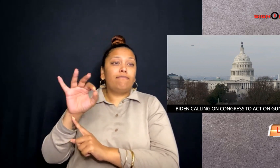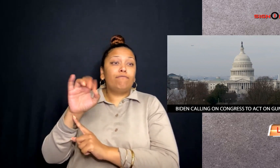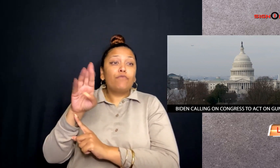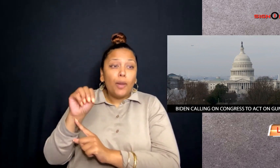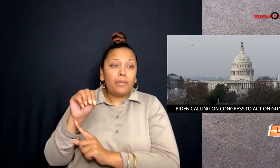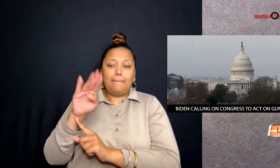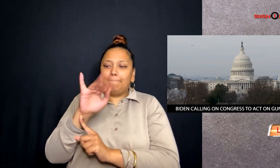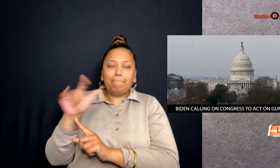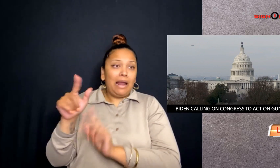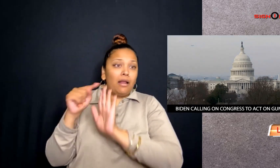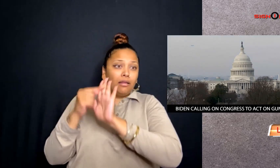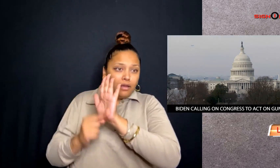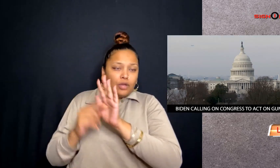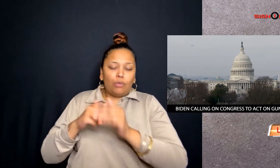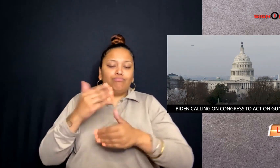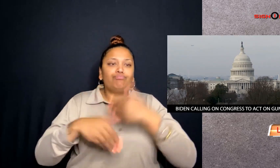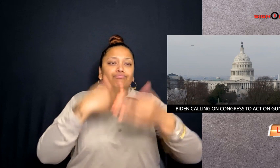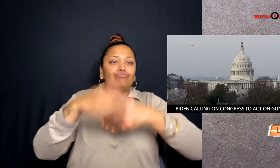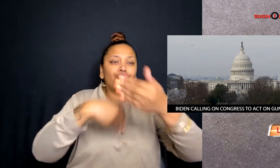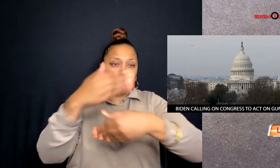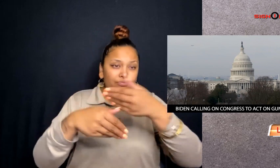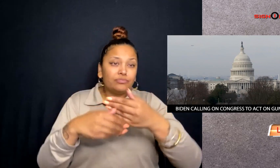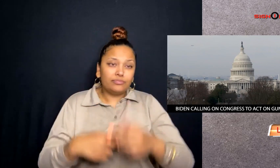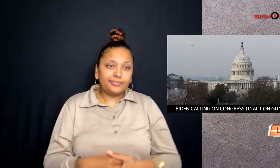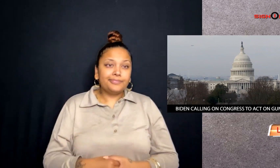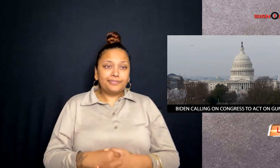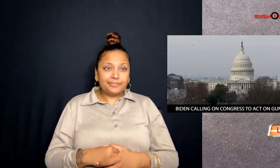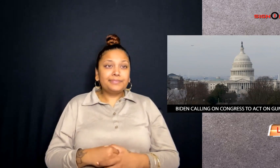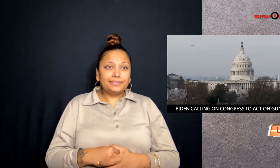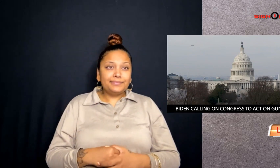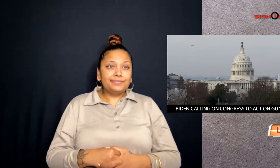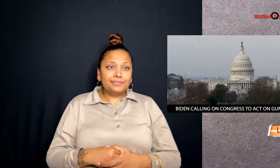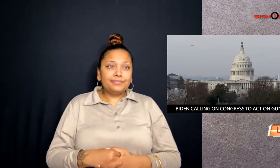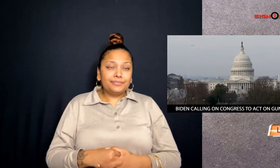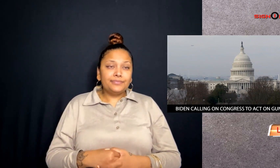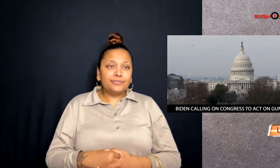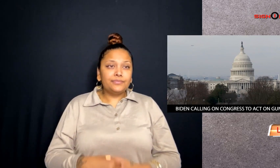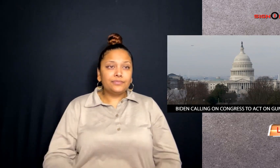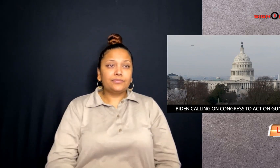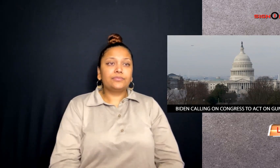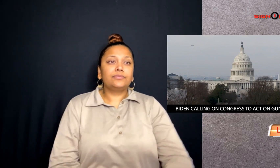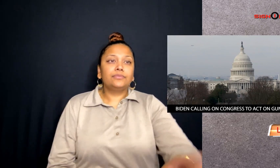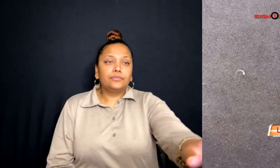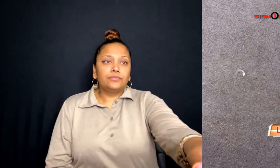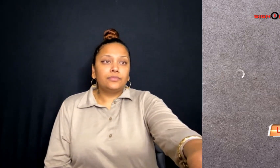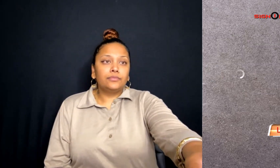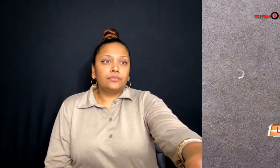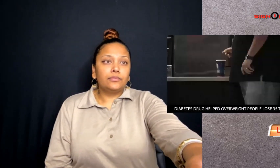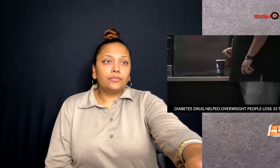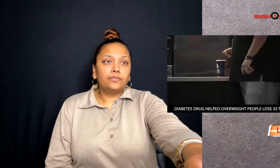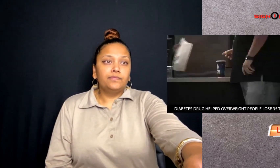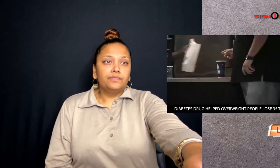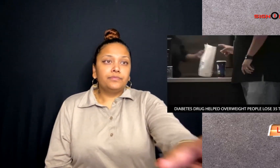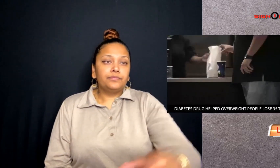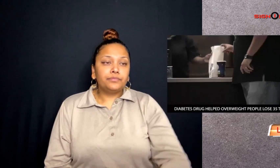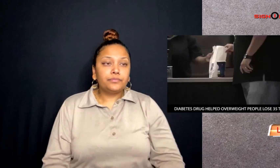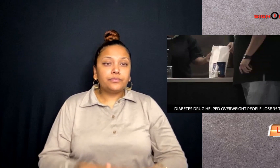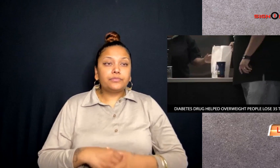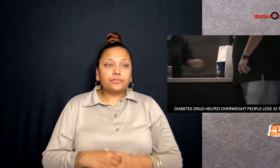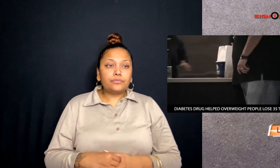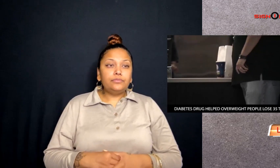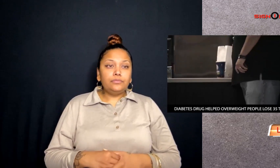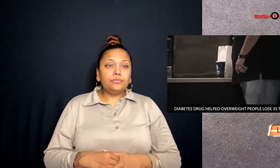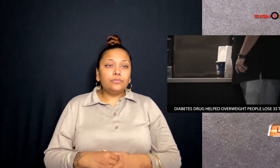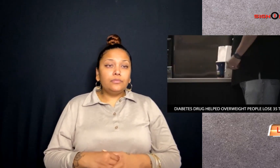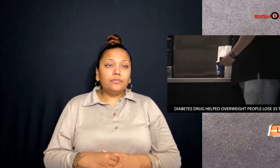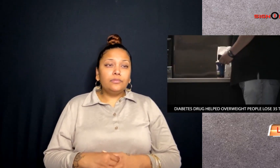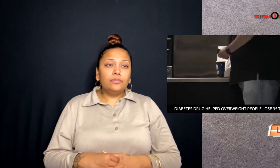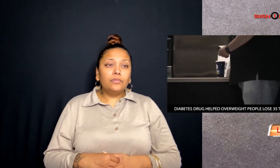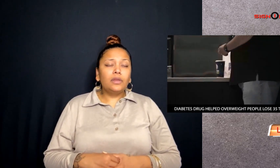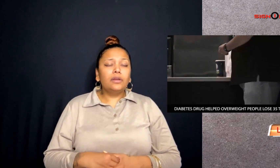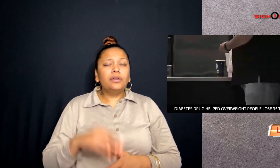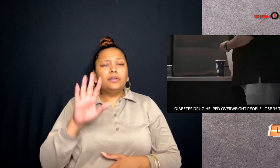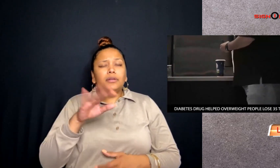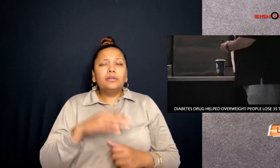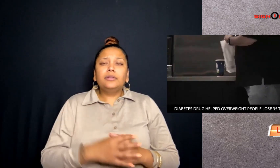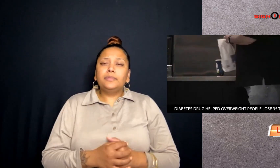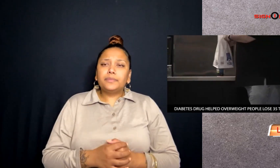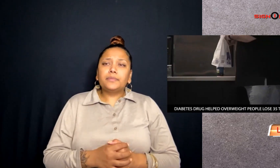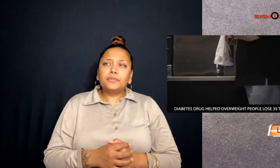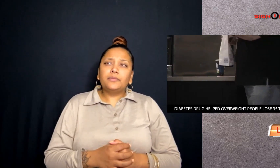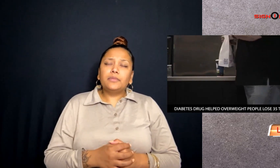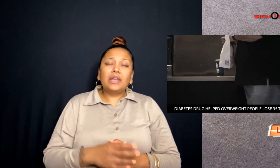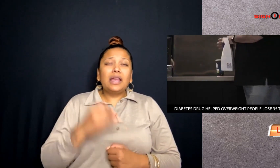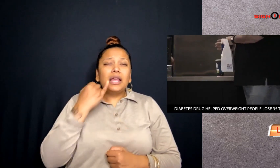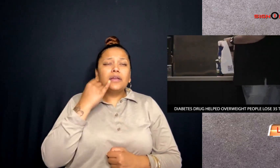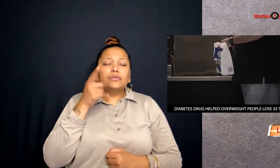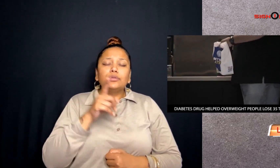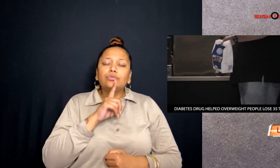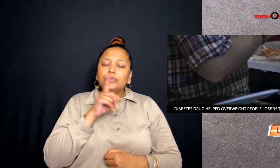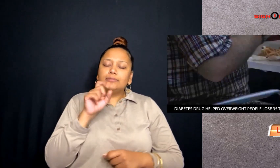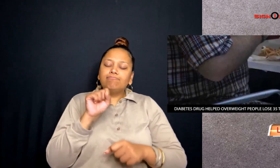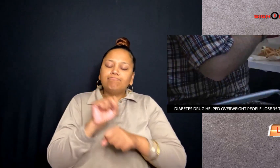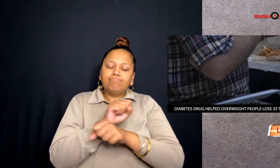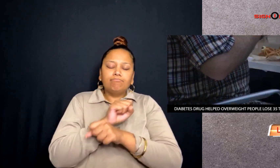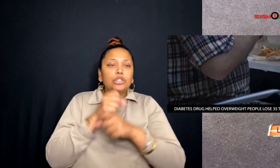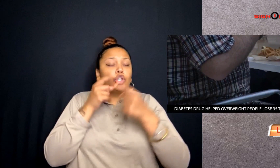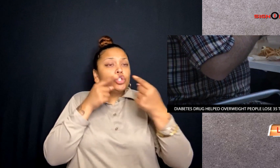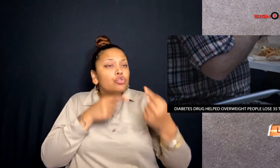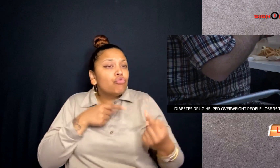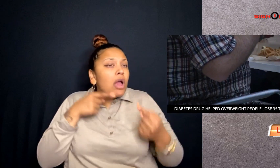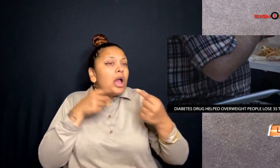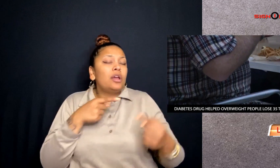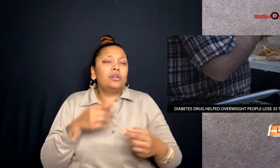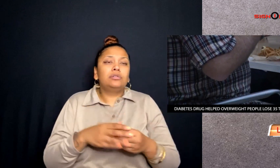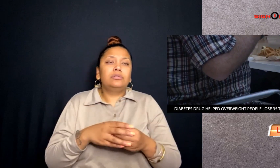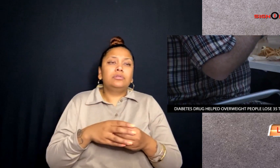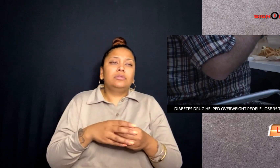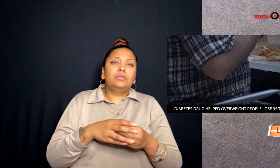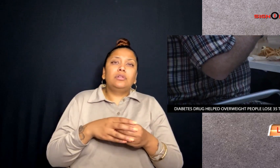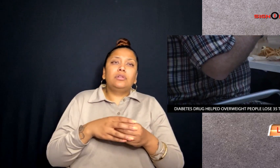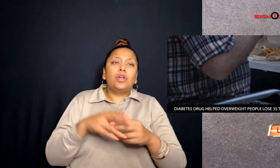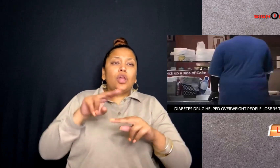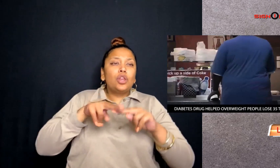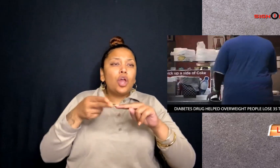for the gun reform bill to move forward